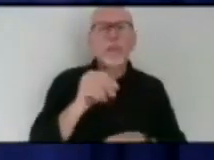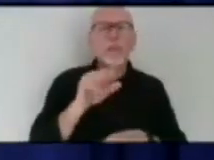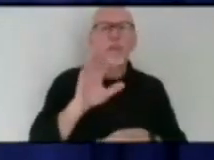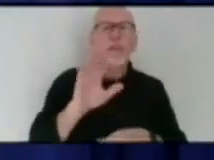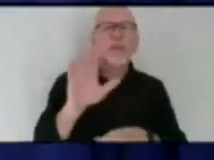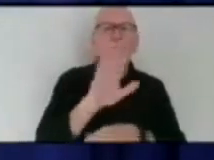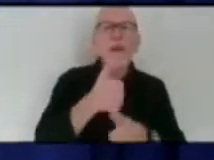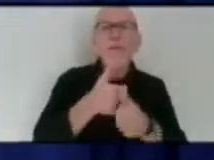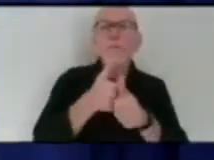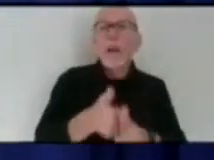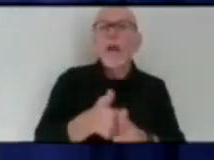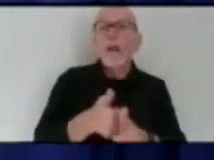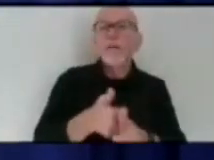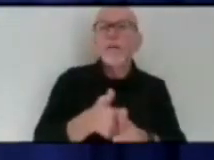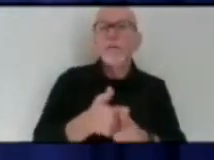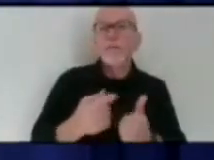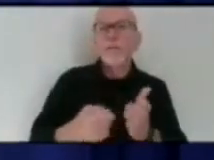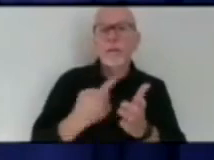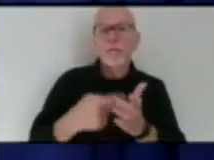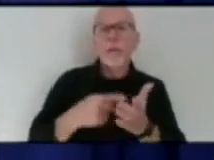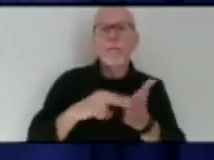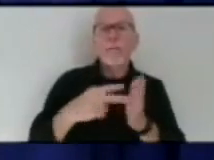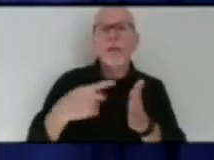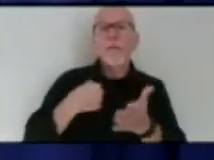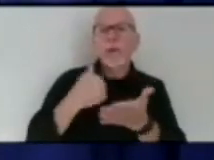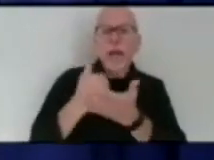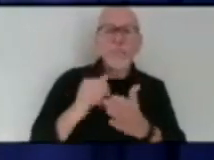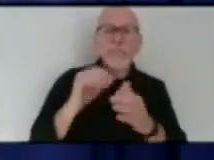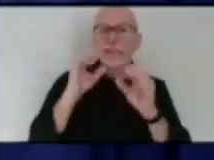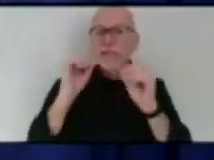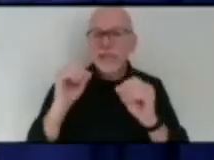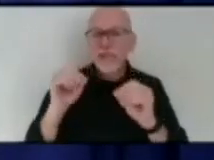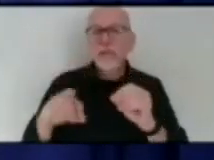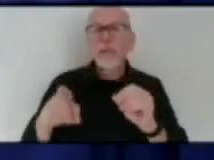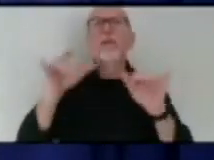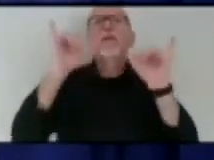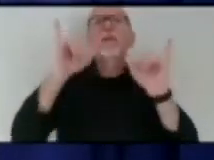is helping folks walk through it. But again, when you're asking about